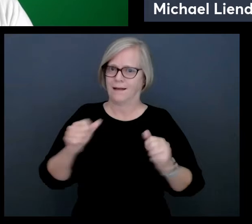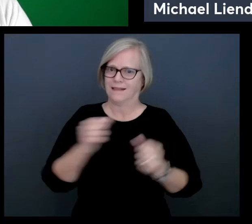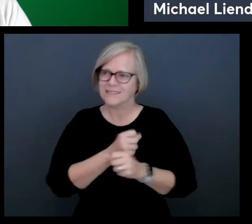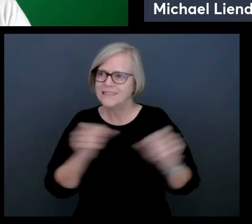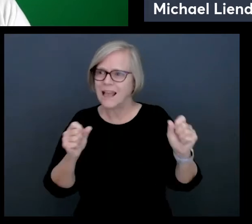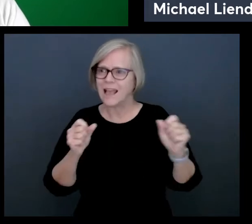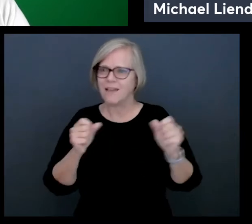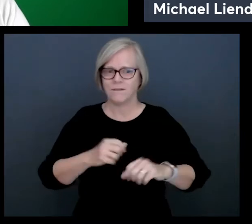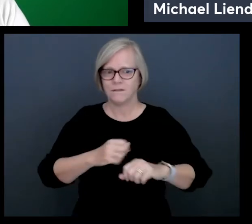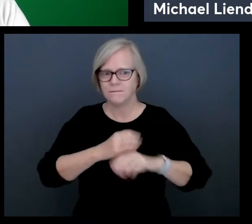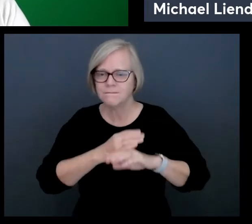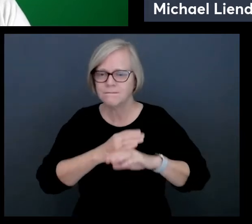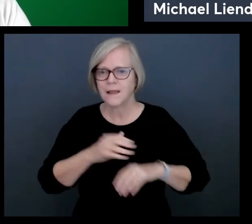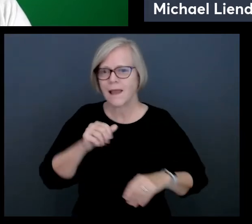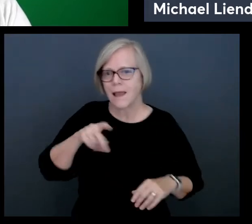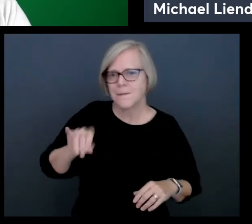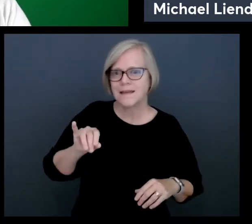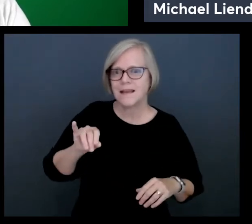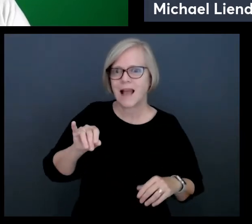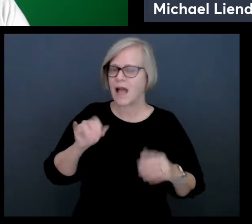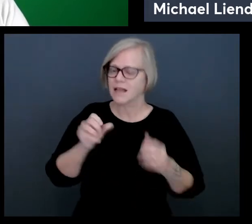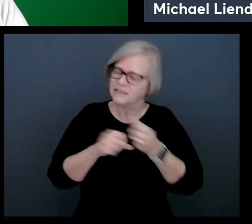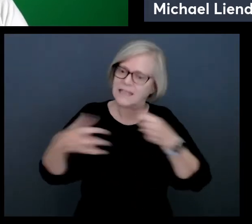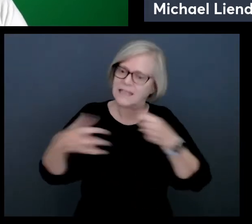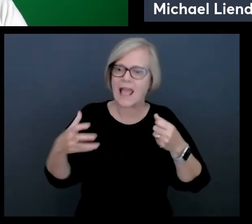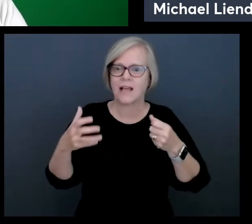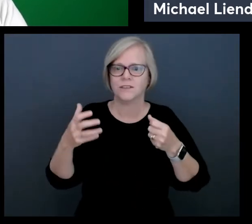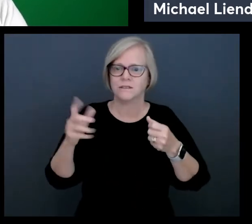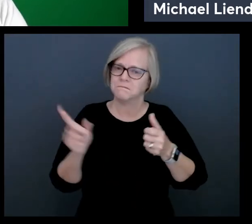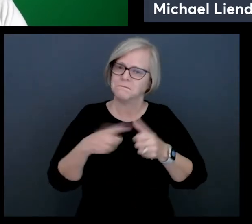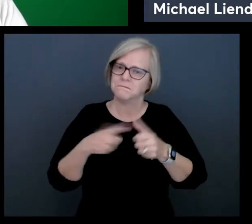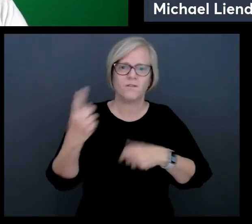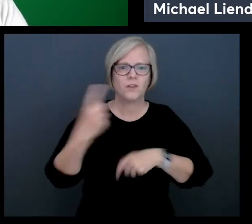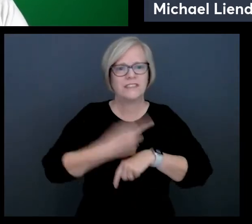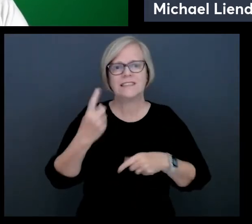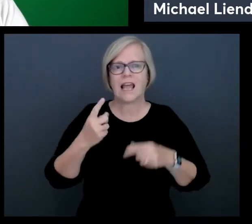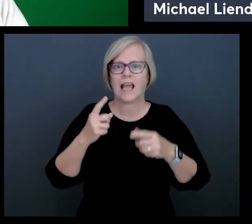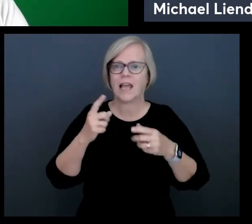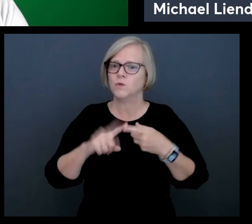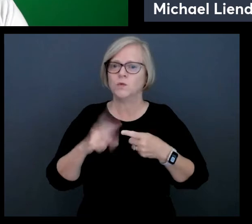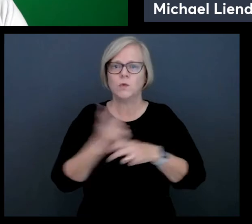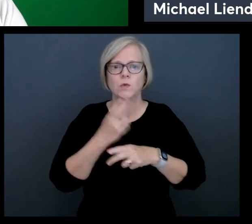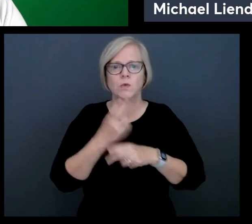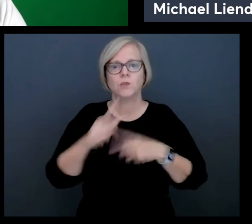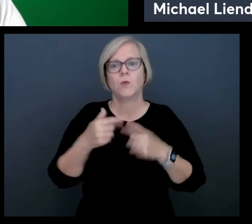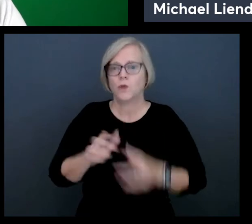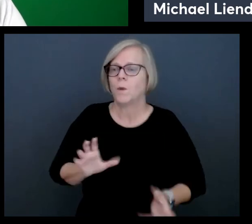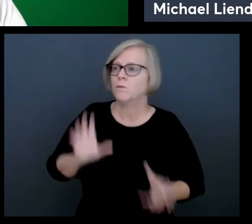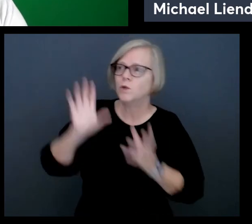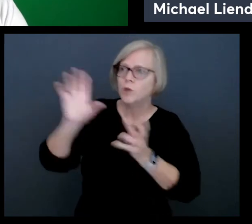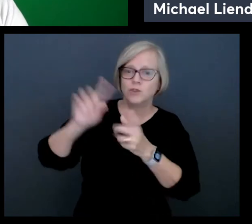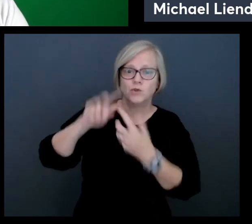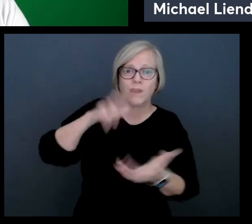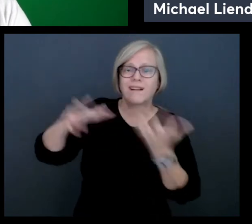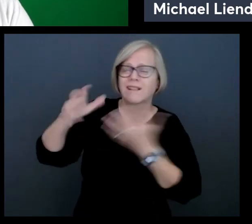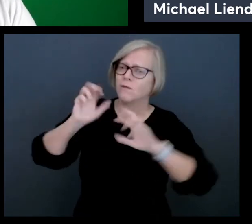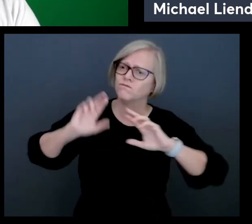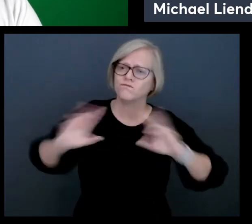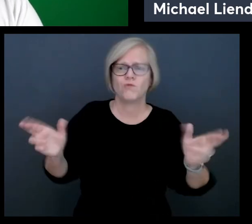so that way you have a safe and guarded API that scales day one to production use and as soon as you push that up to the cloud,